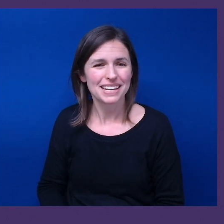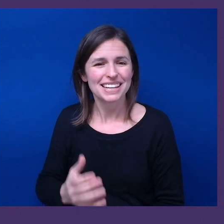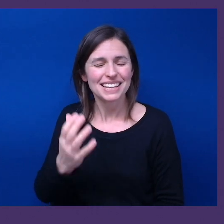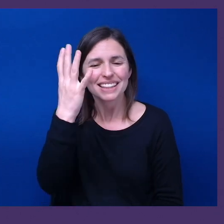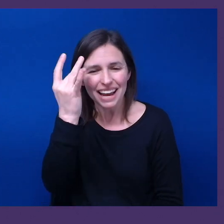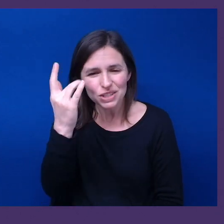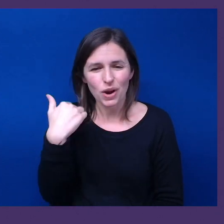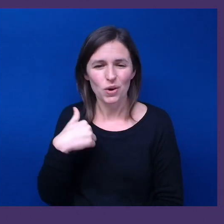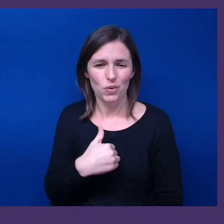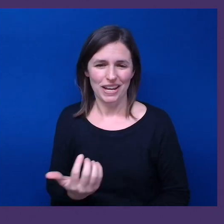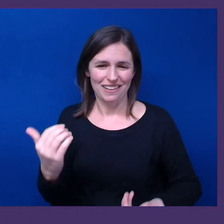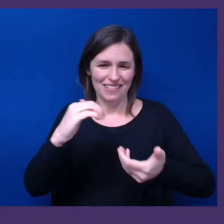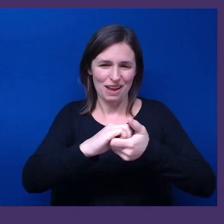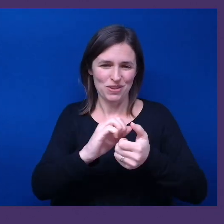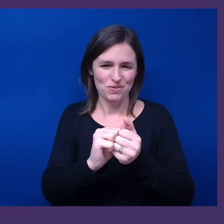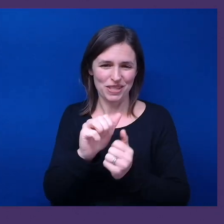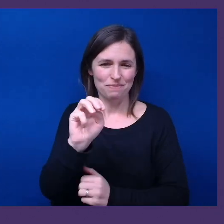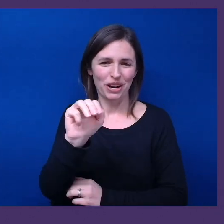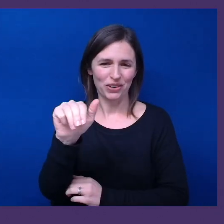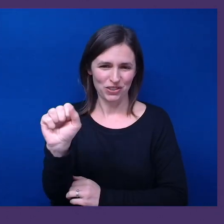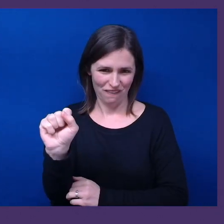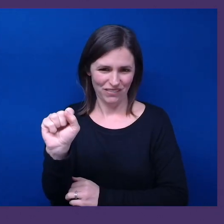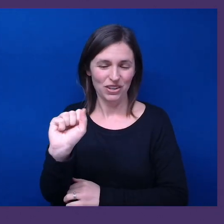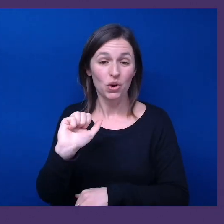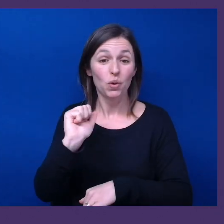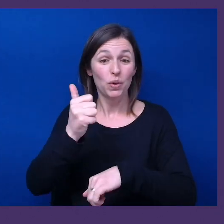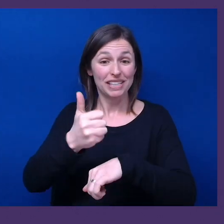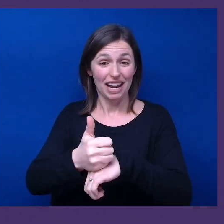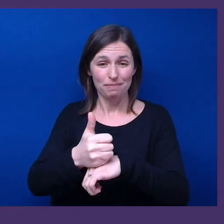to create a free upskilling course on AI prompt engineering